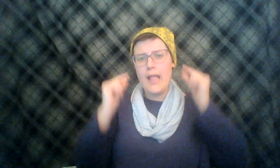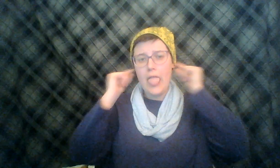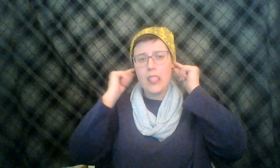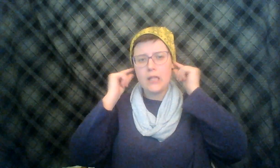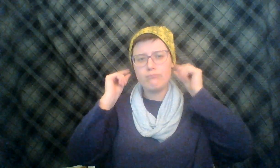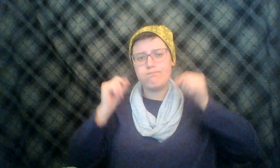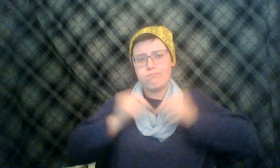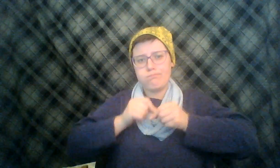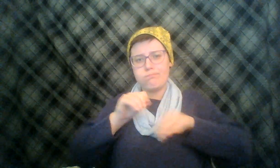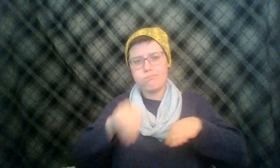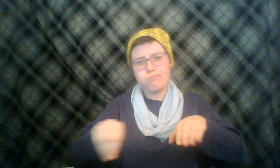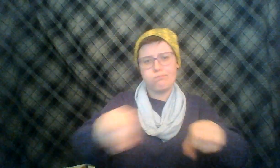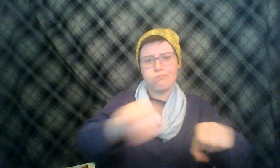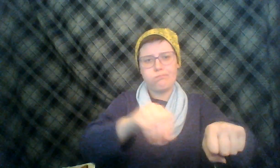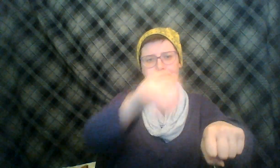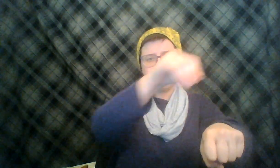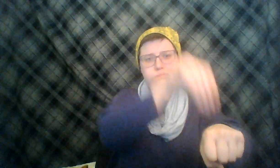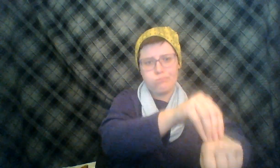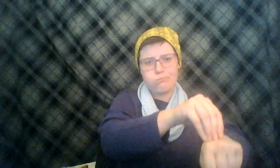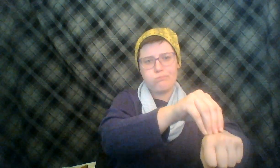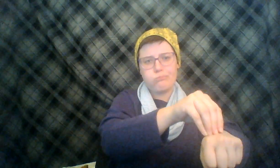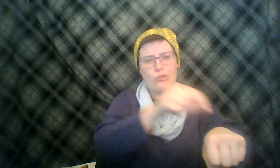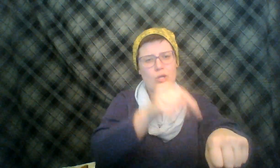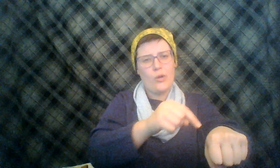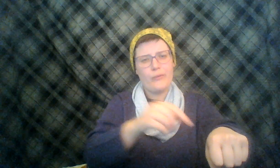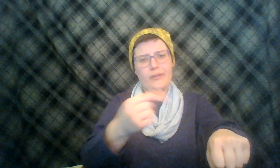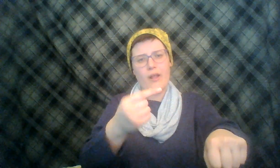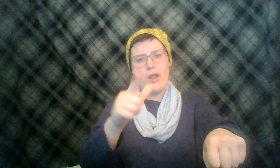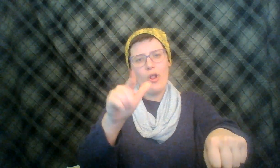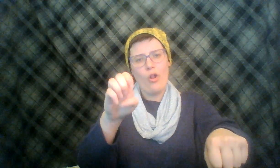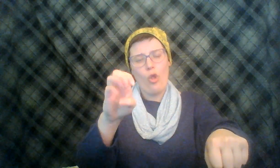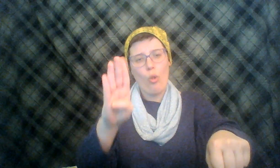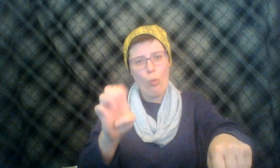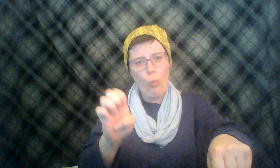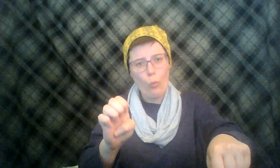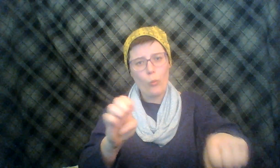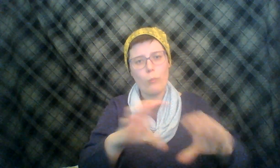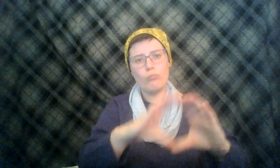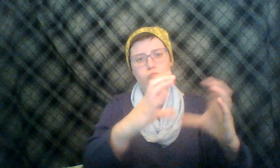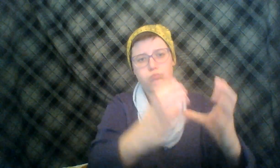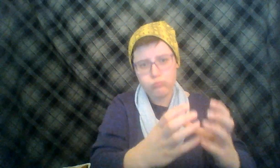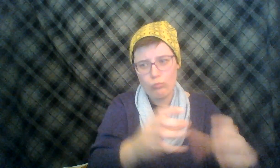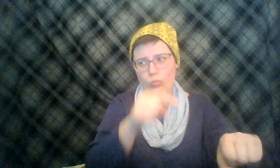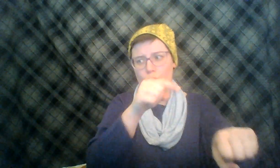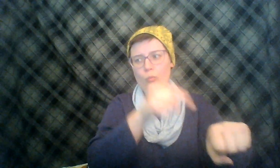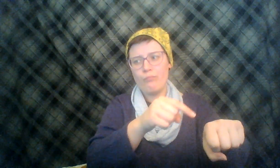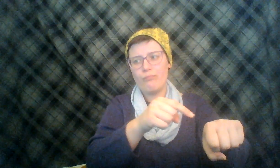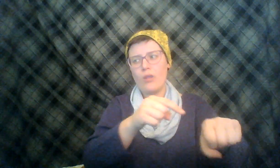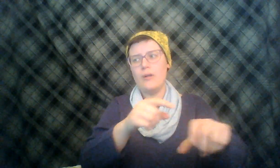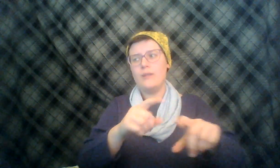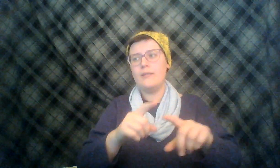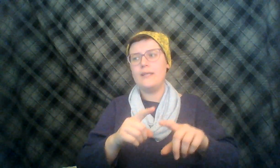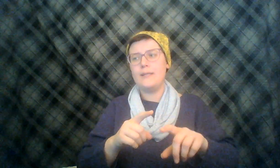The king-doctor’s stethoscope is connected to the globe,